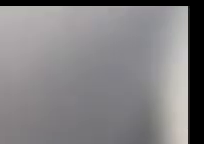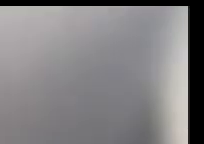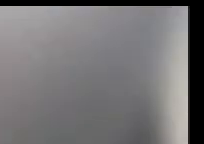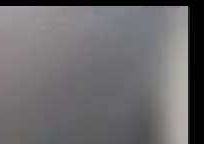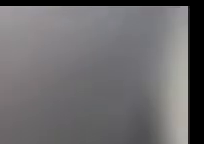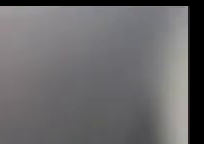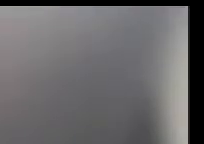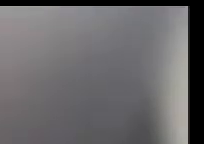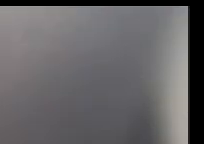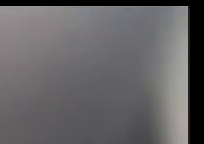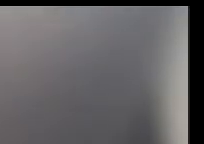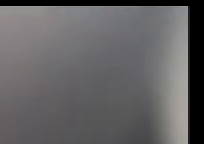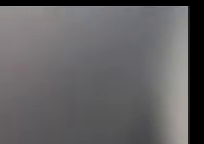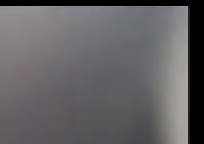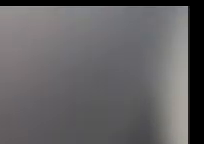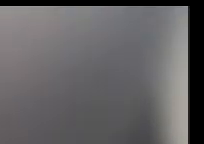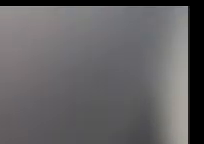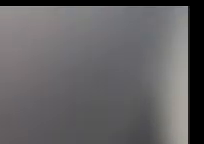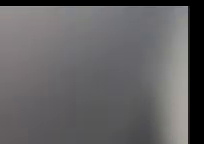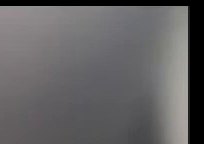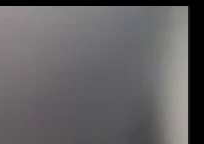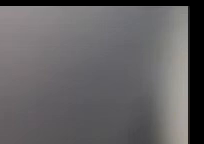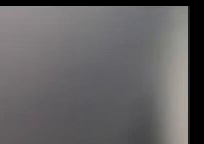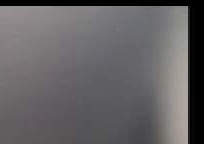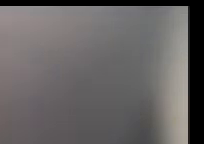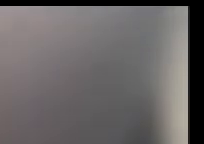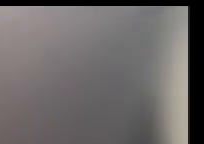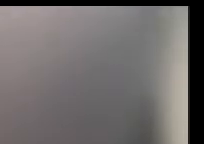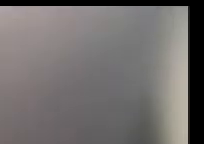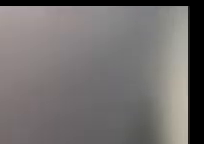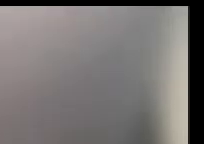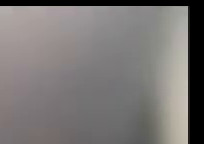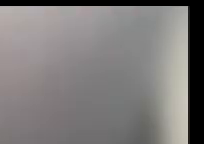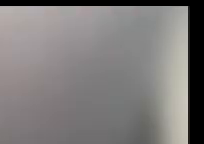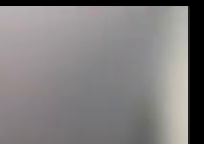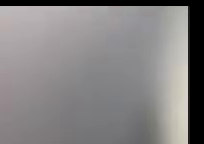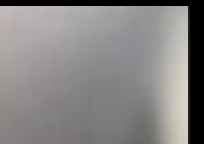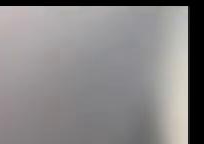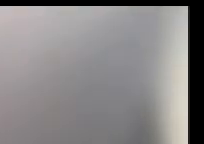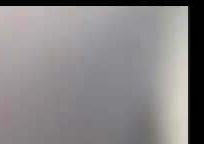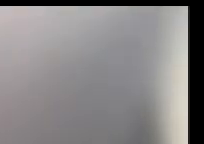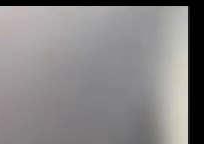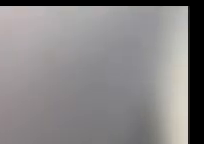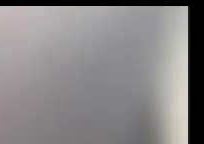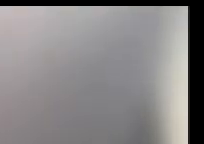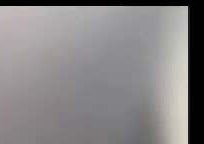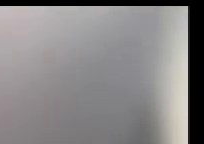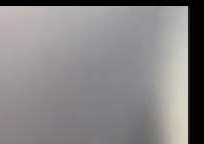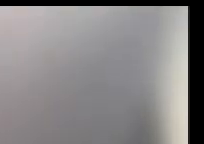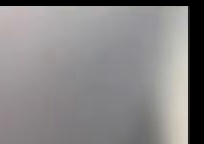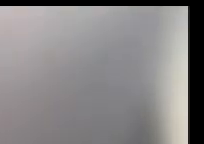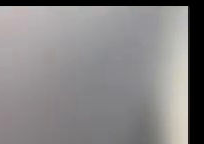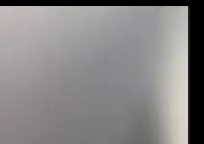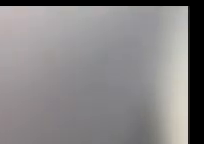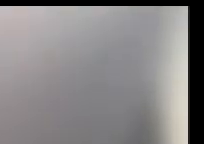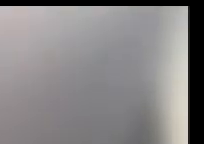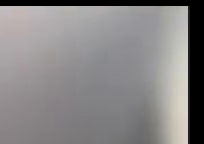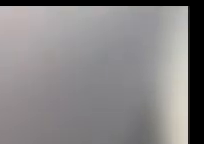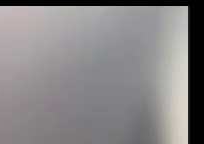It's just talking about the findings of the actual study, but that was a question that was out there as well. Clive D'Souza: That is correct.